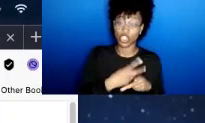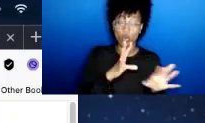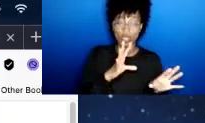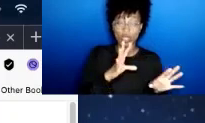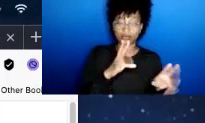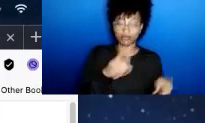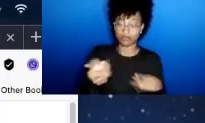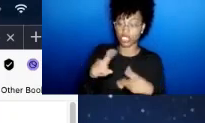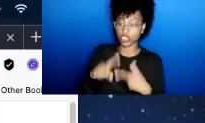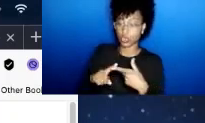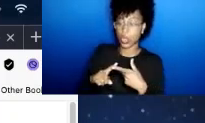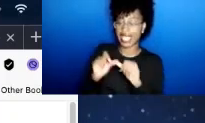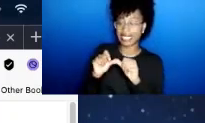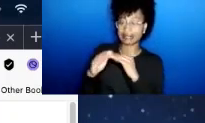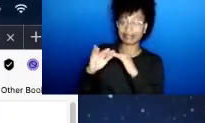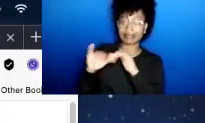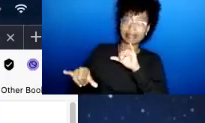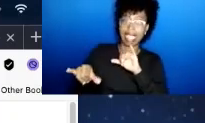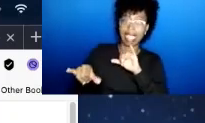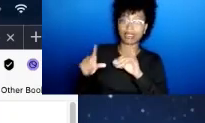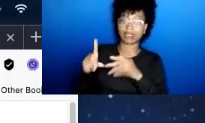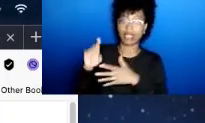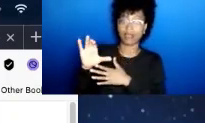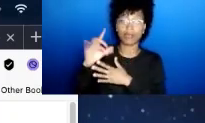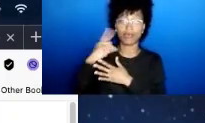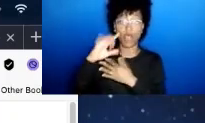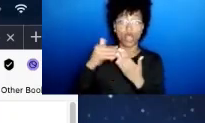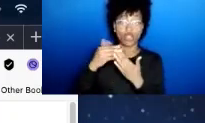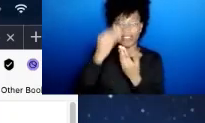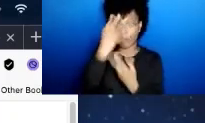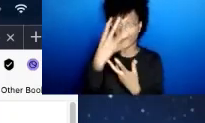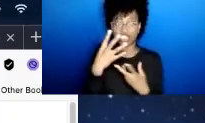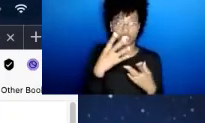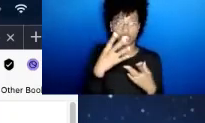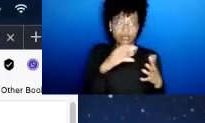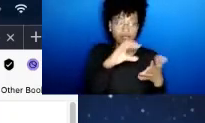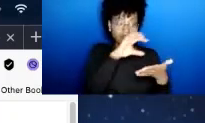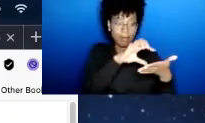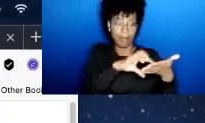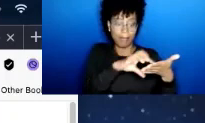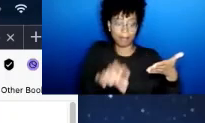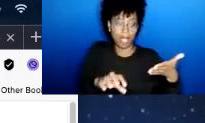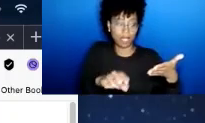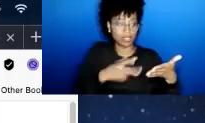06:40:35 So you will be able to see what your presentation looked like in its dynamic form,